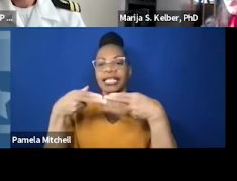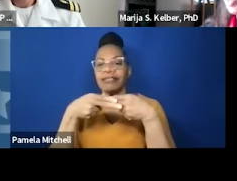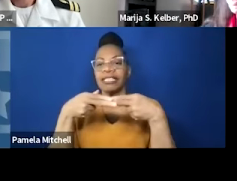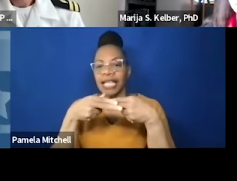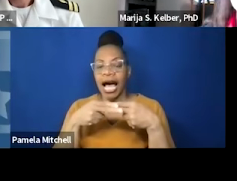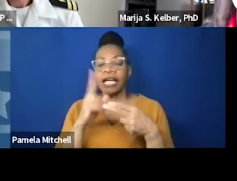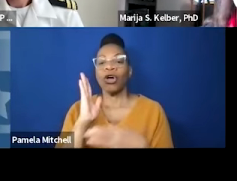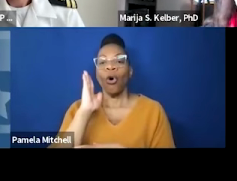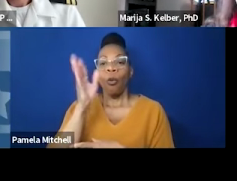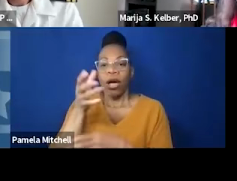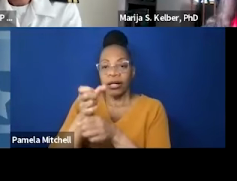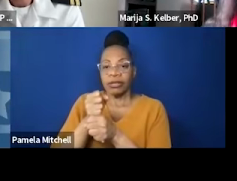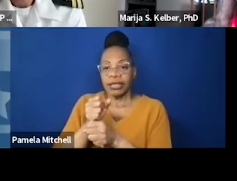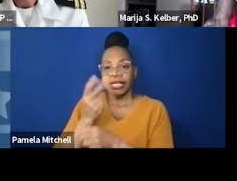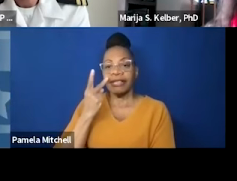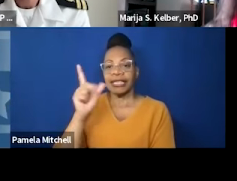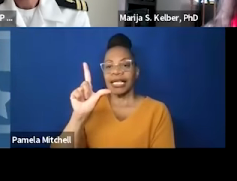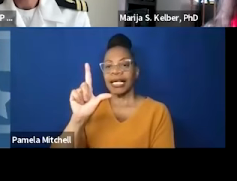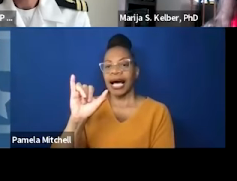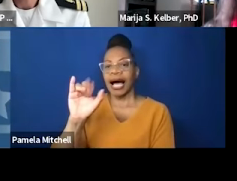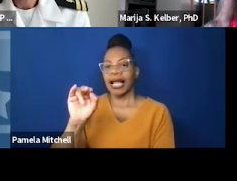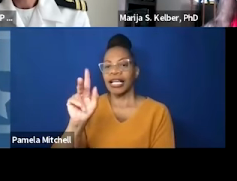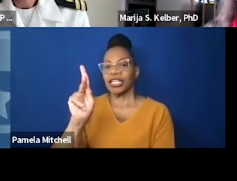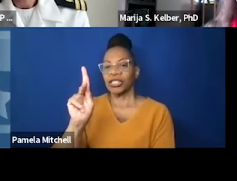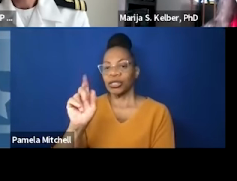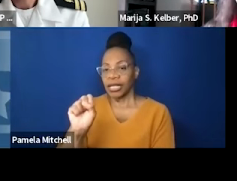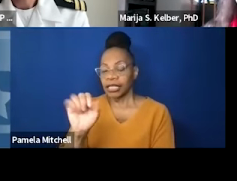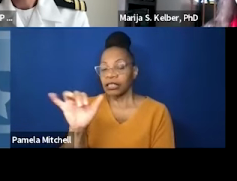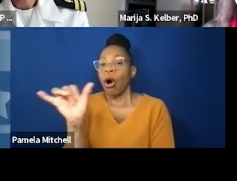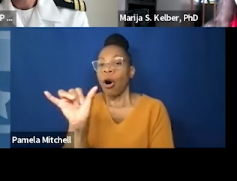you're gonna see some QR codes, but we will make sure